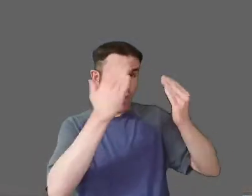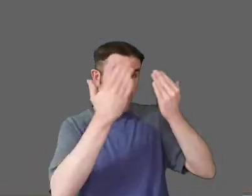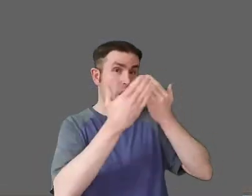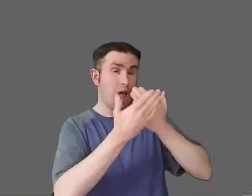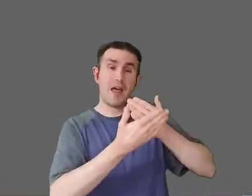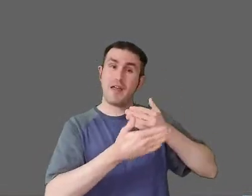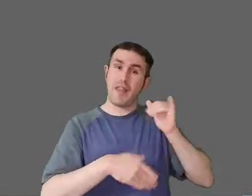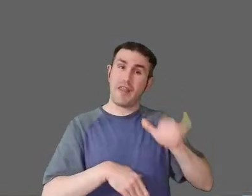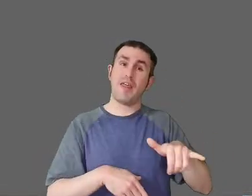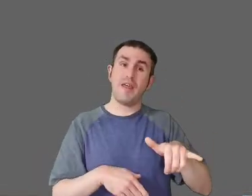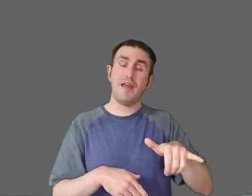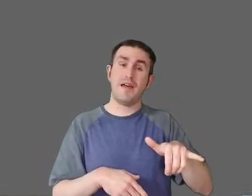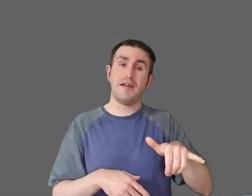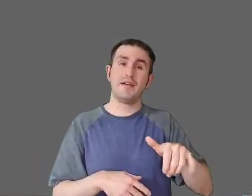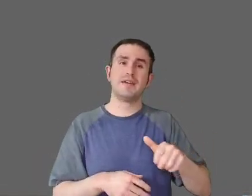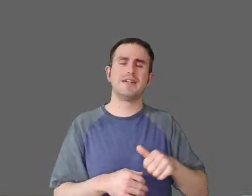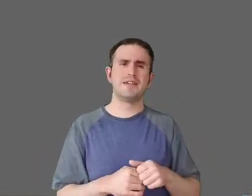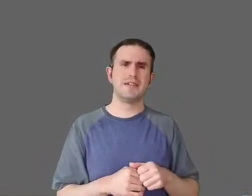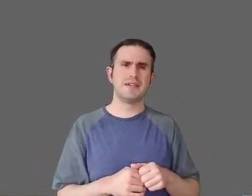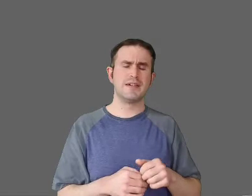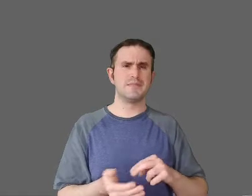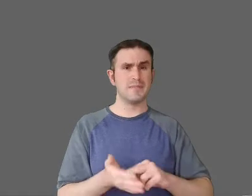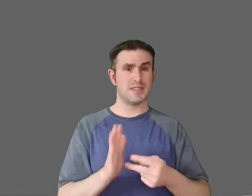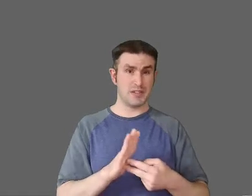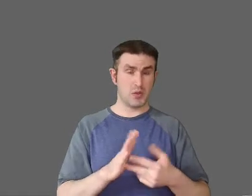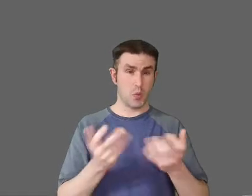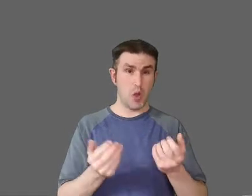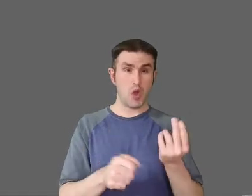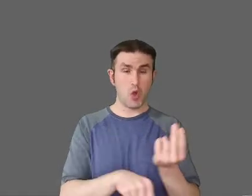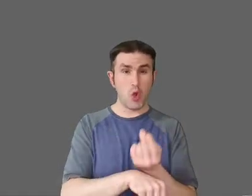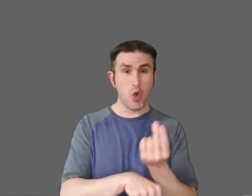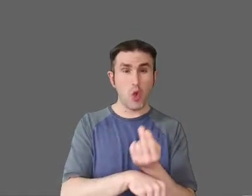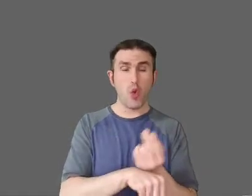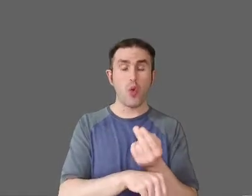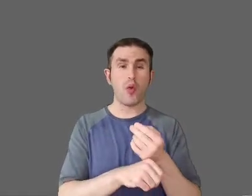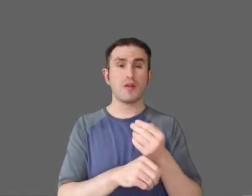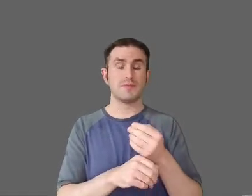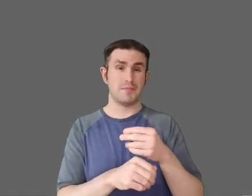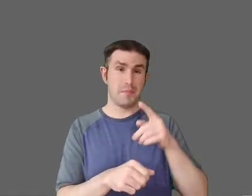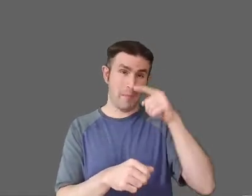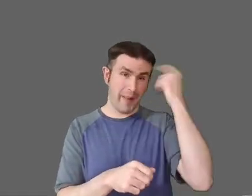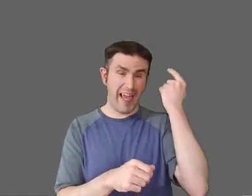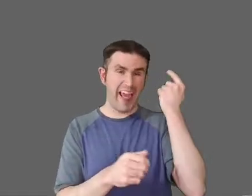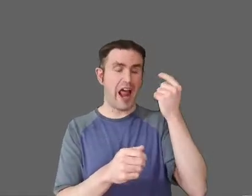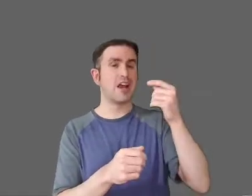Now, you don't want to always just shade, or color, with black, uh, when you're doing